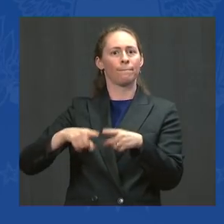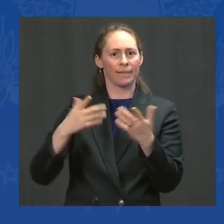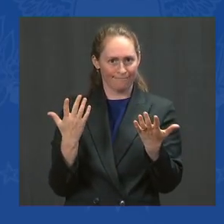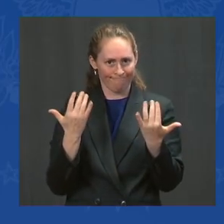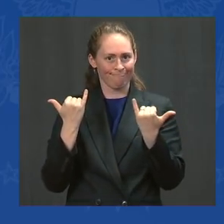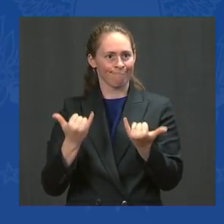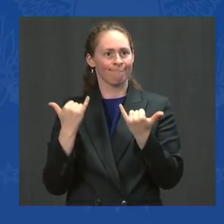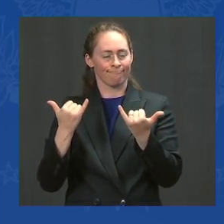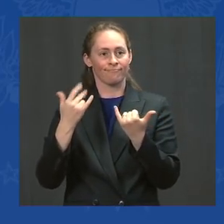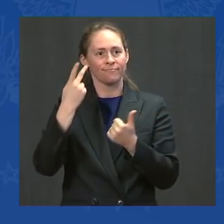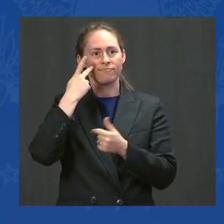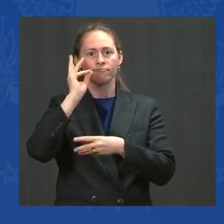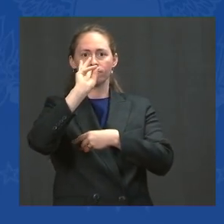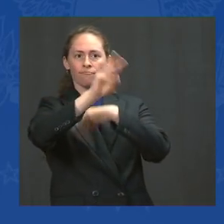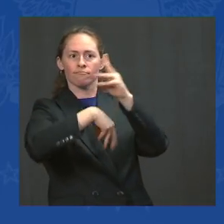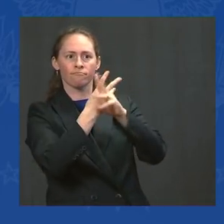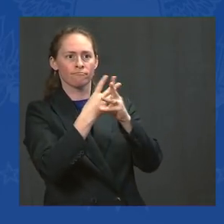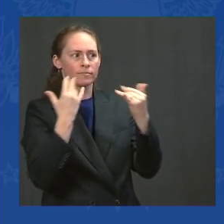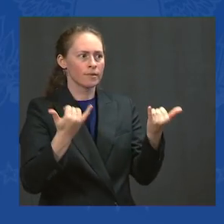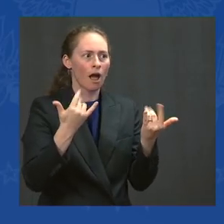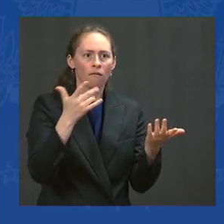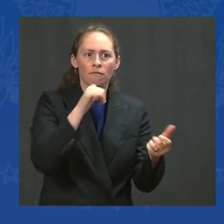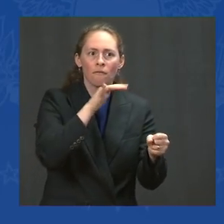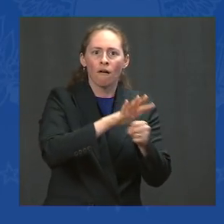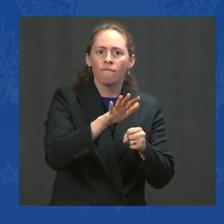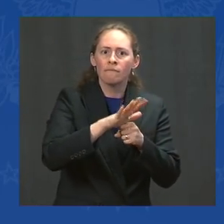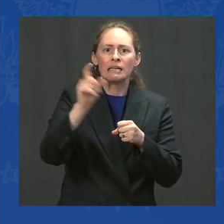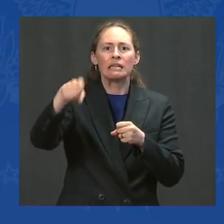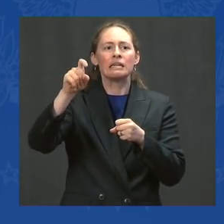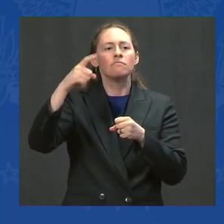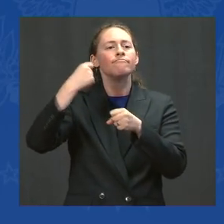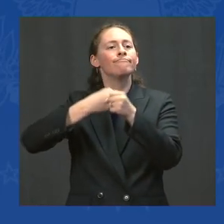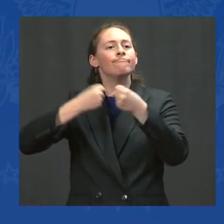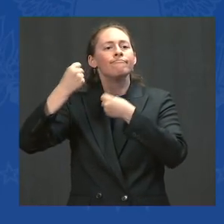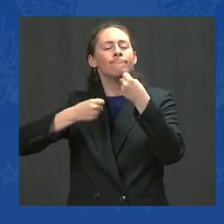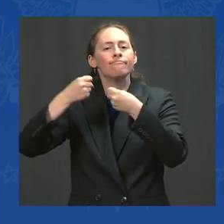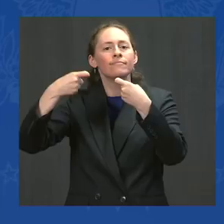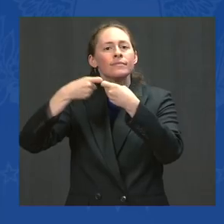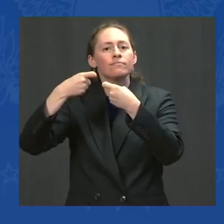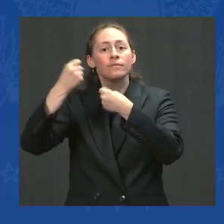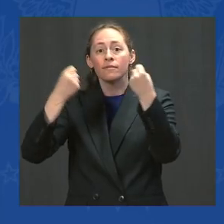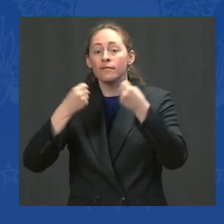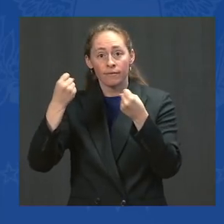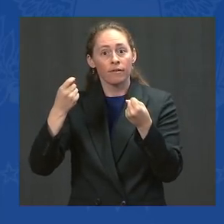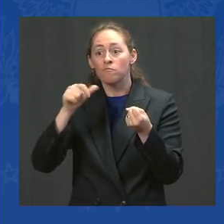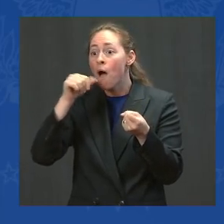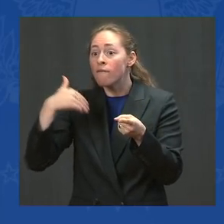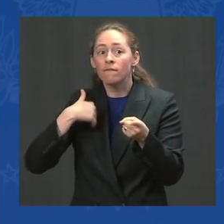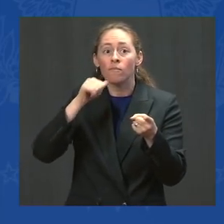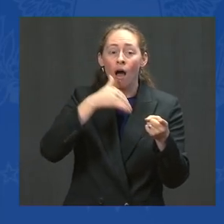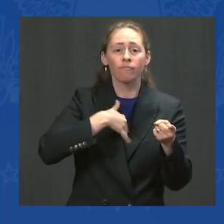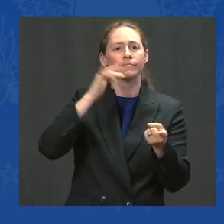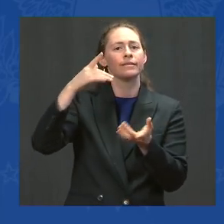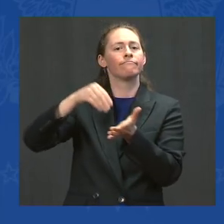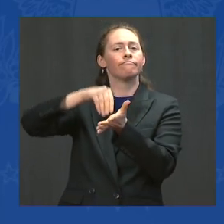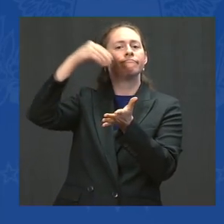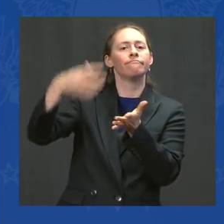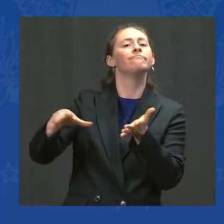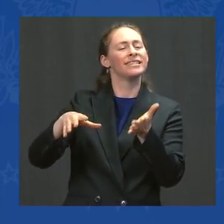creating a temporary spike in car prices. That's a real challenge. And my administration is doing everything we can to address it.